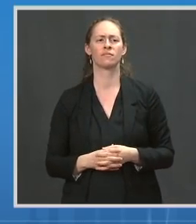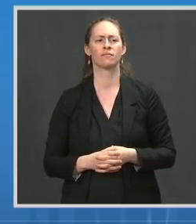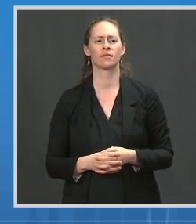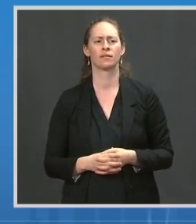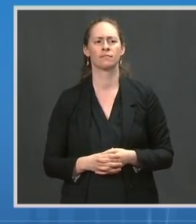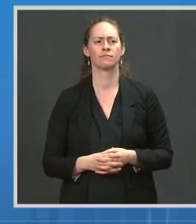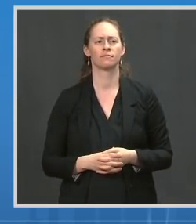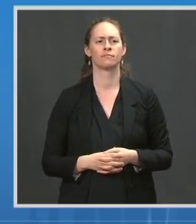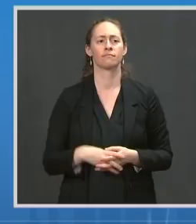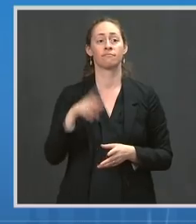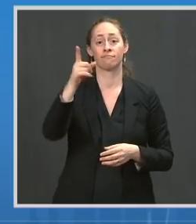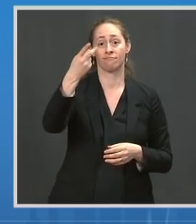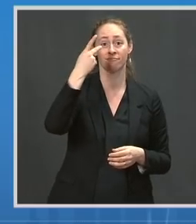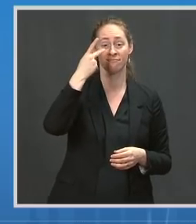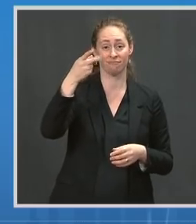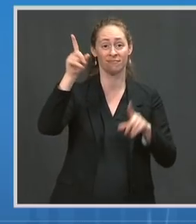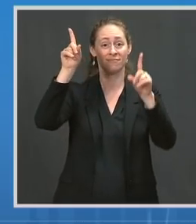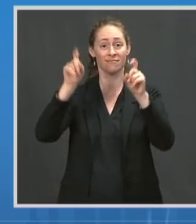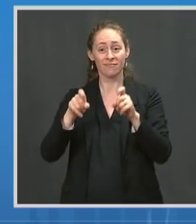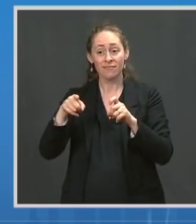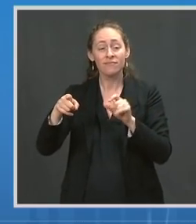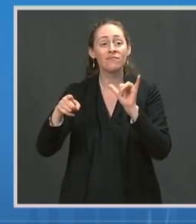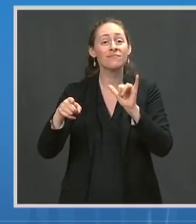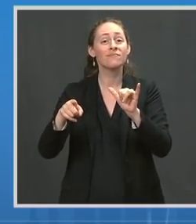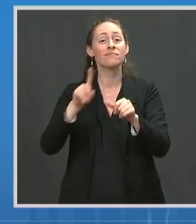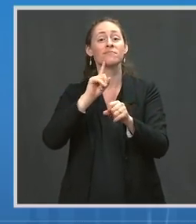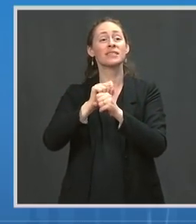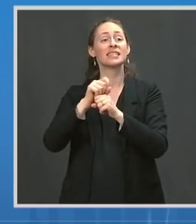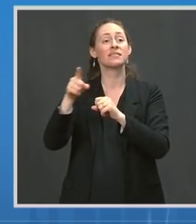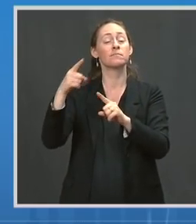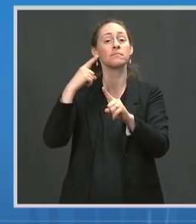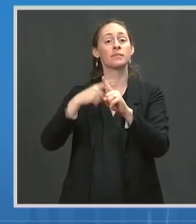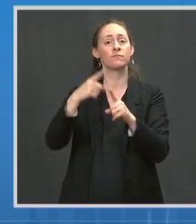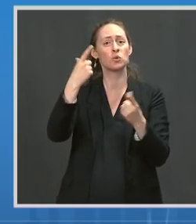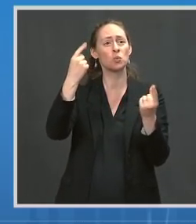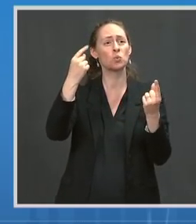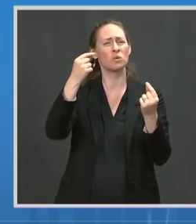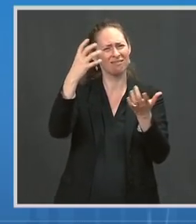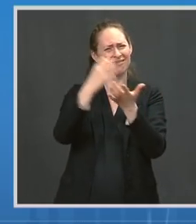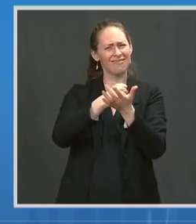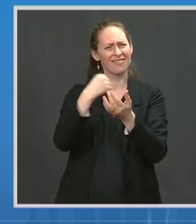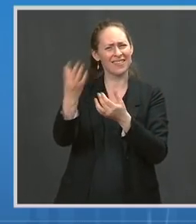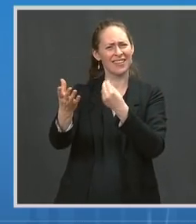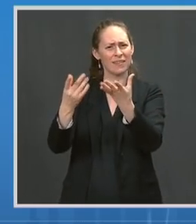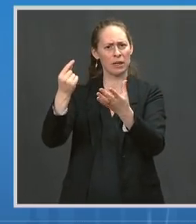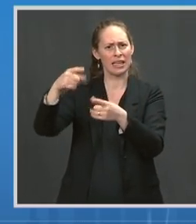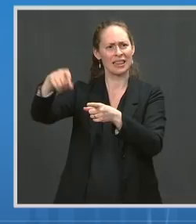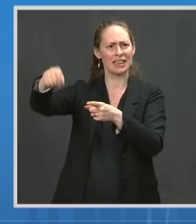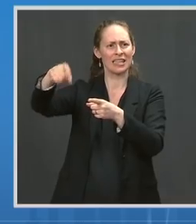on SARS-CoV-2 antigen and nucleic acid amplification and within 10 days of symptom onset.